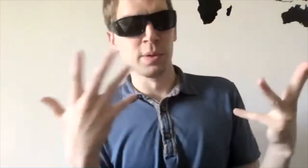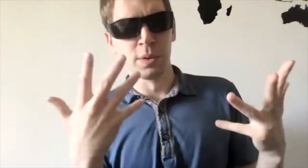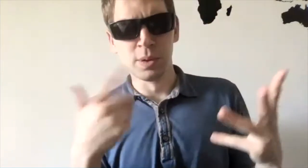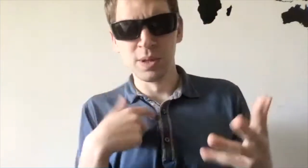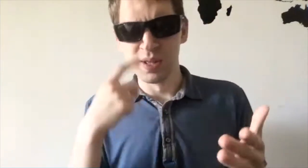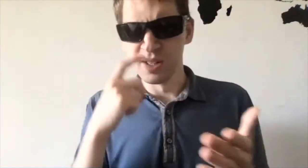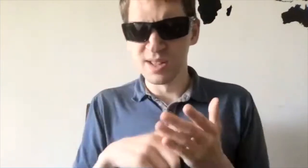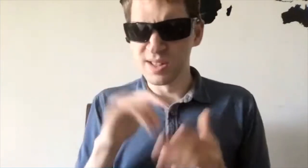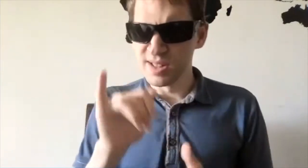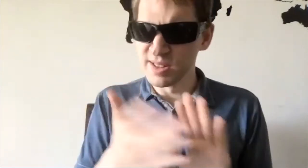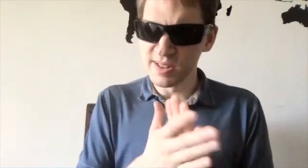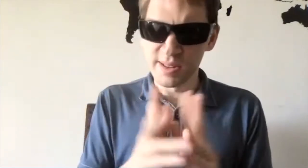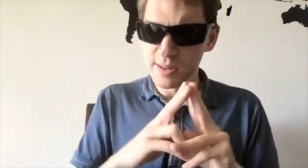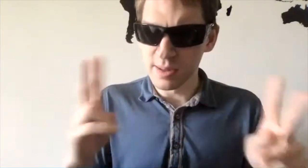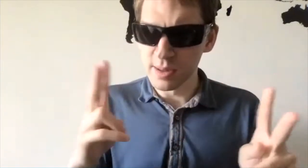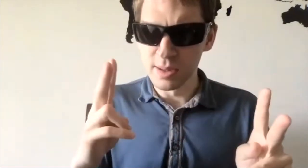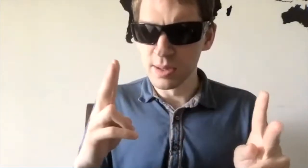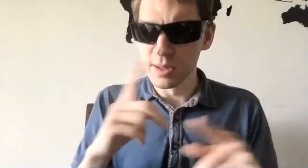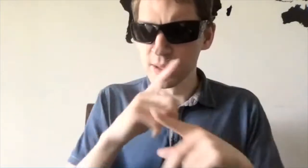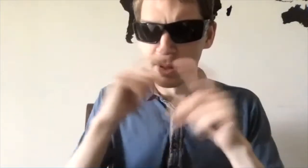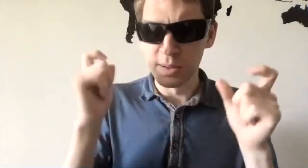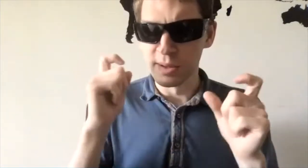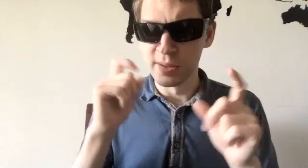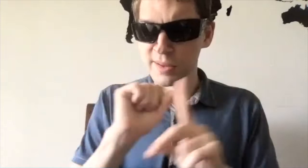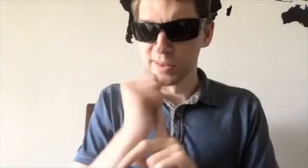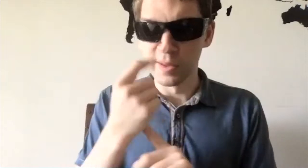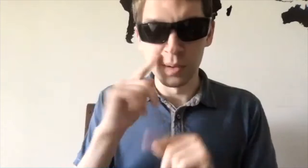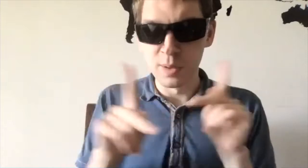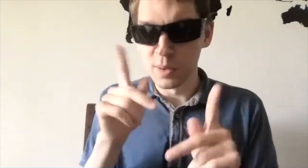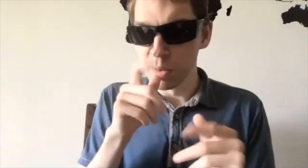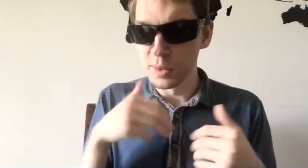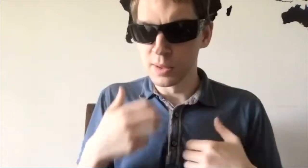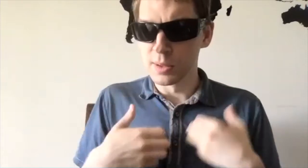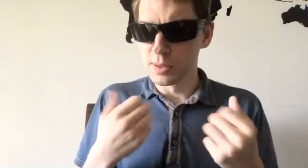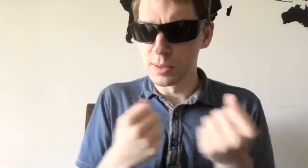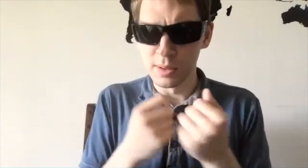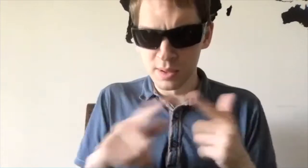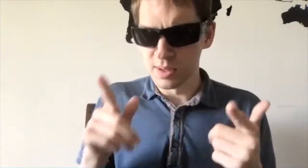But then when things change and the the department of transportation and those